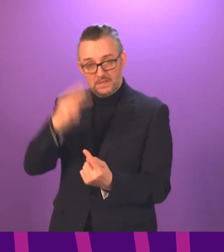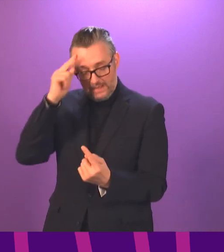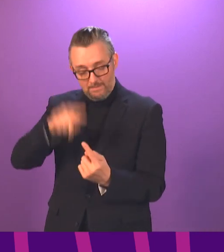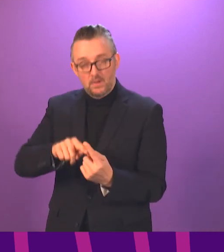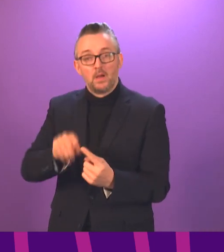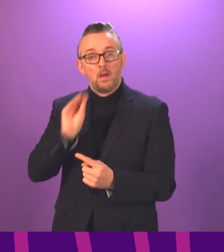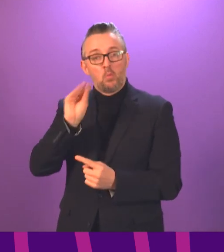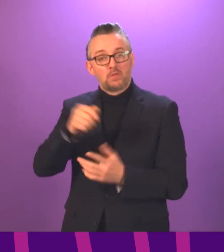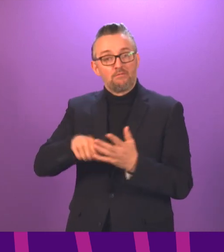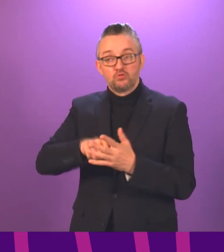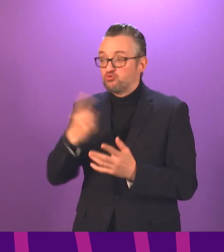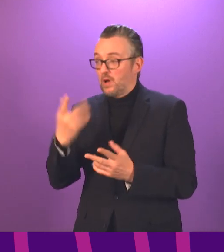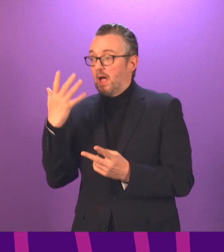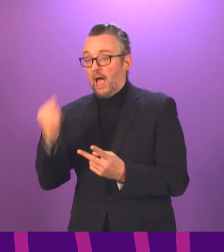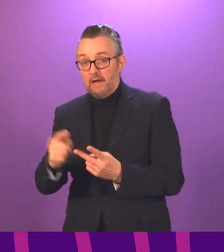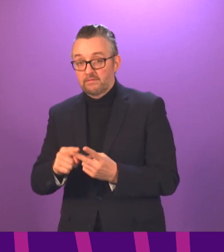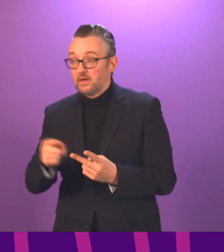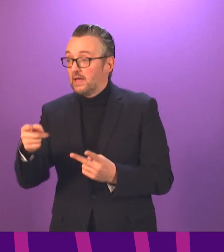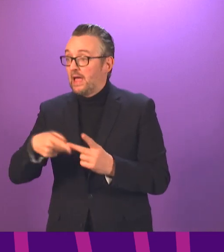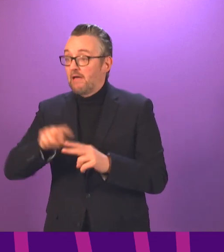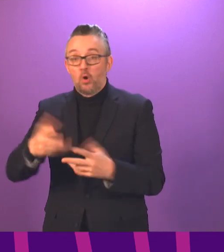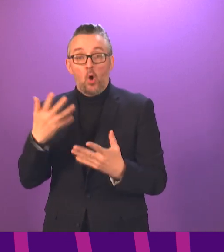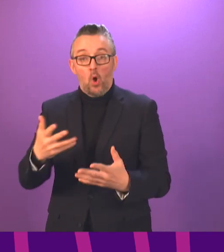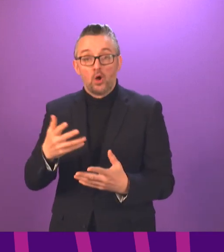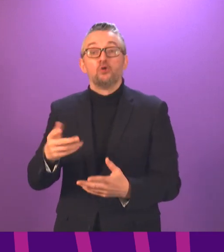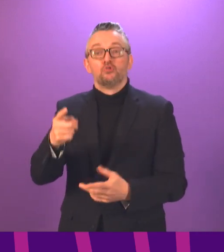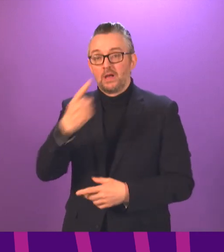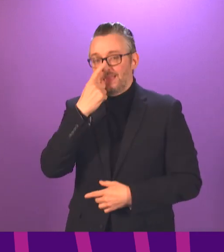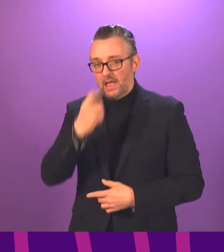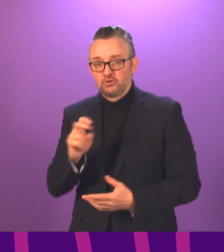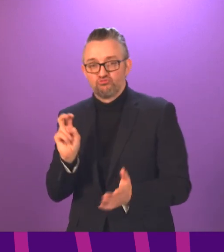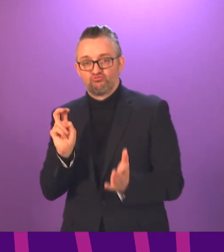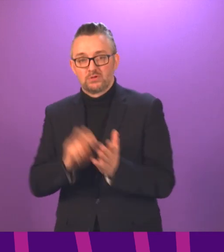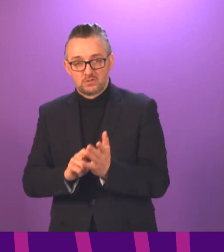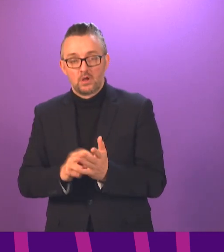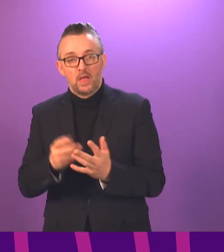votes there and how anyone who was not covered could register or could access postal voting.